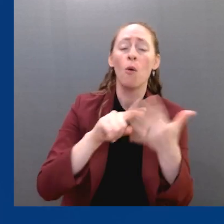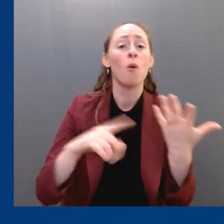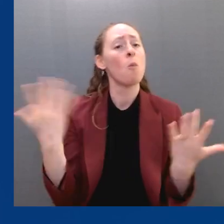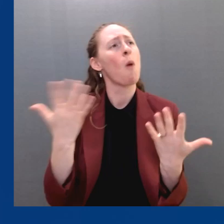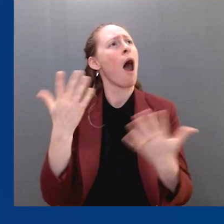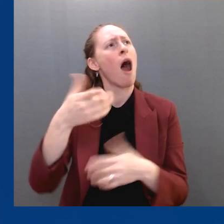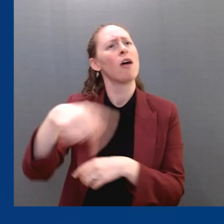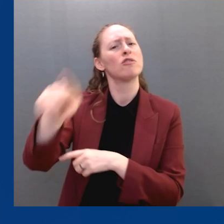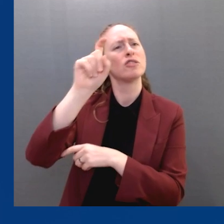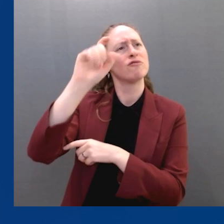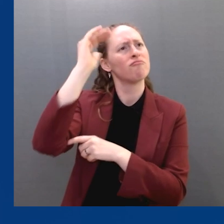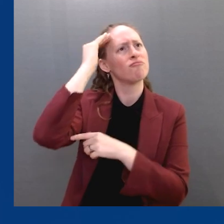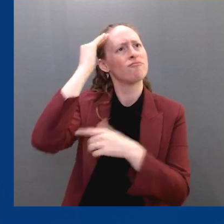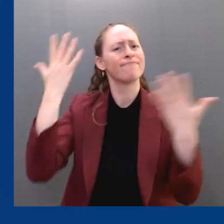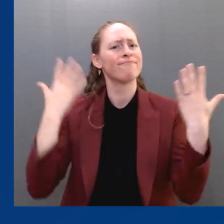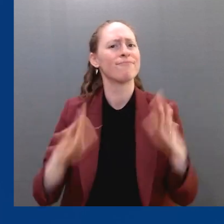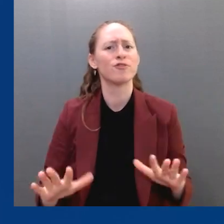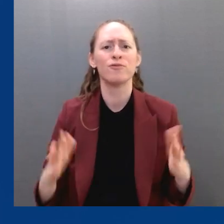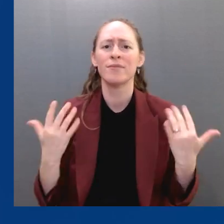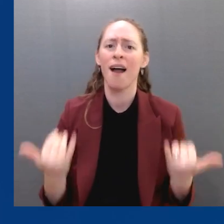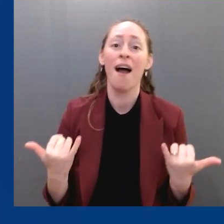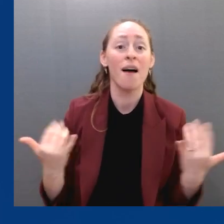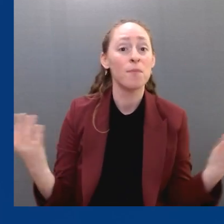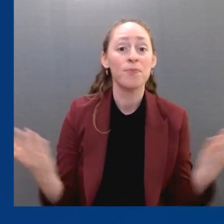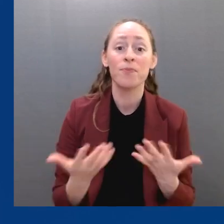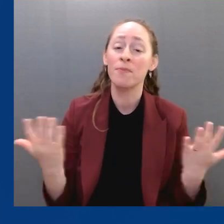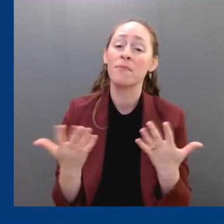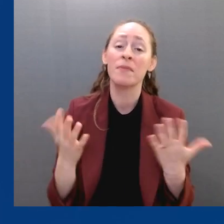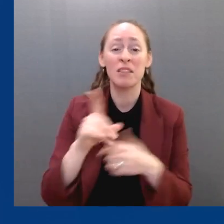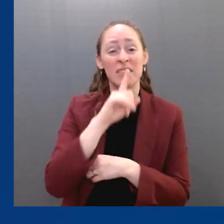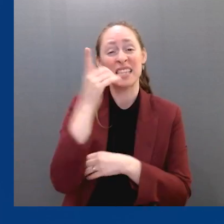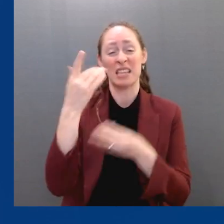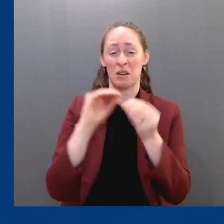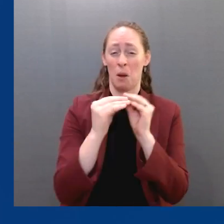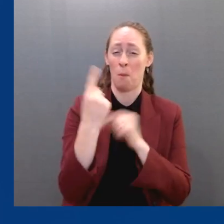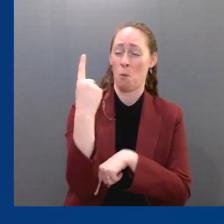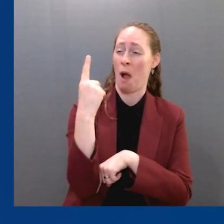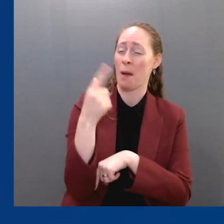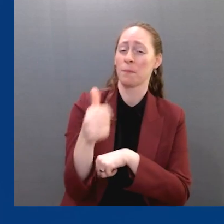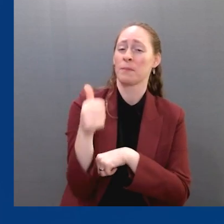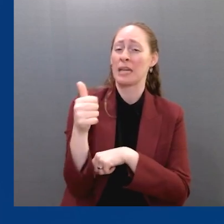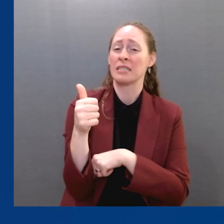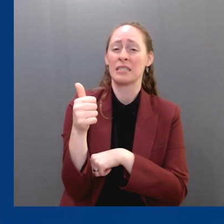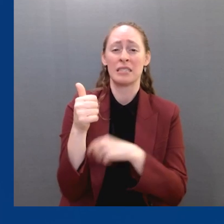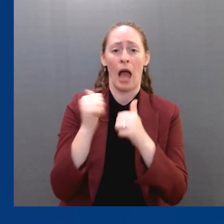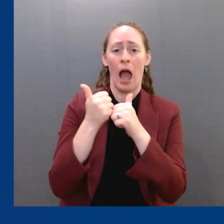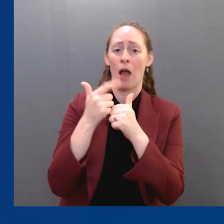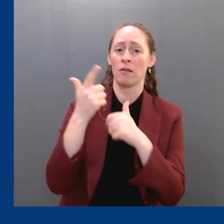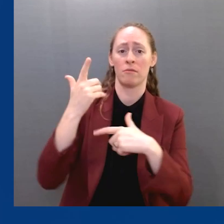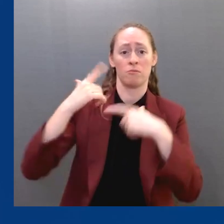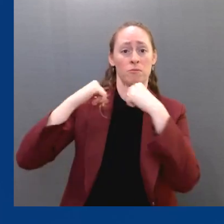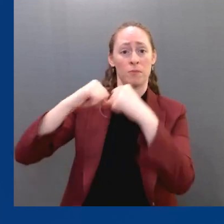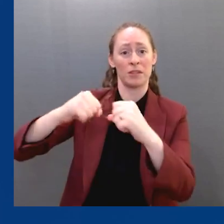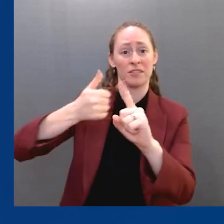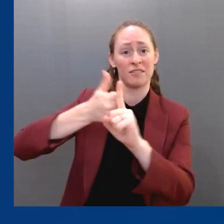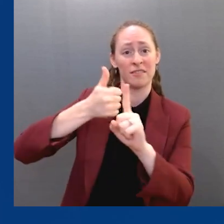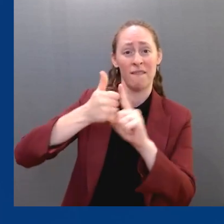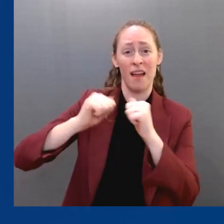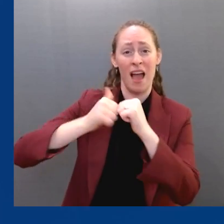First, vaccines remain our single most important tool to protect people against serious illness, hospitalizations and death.